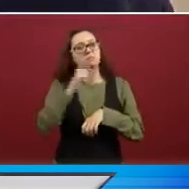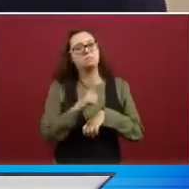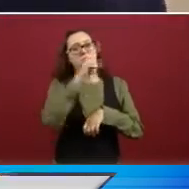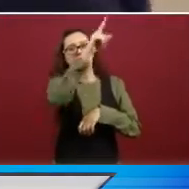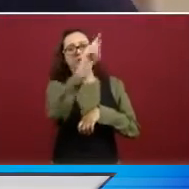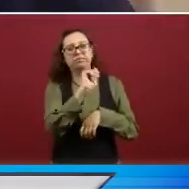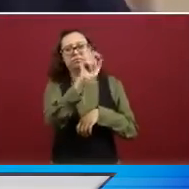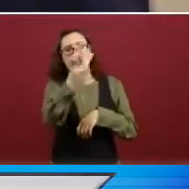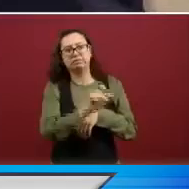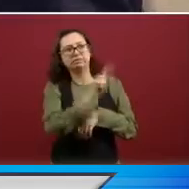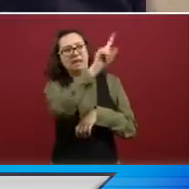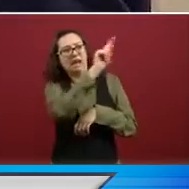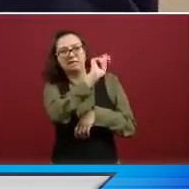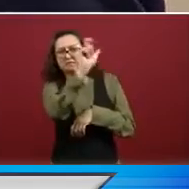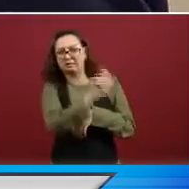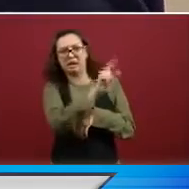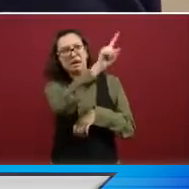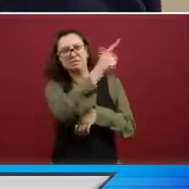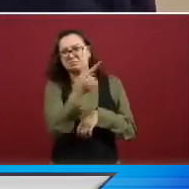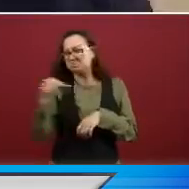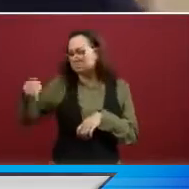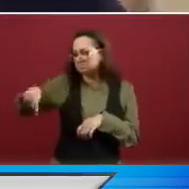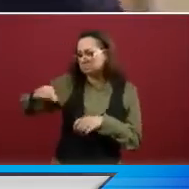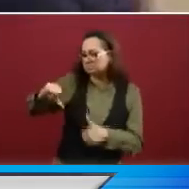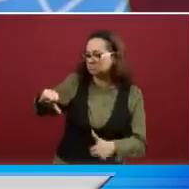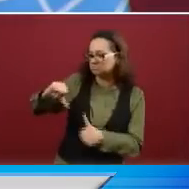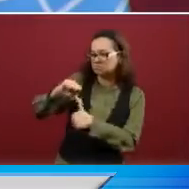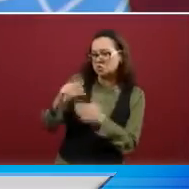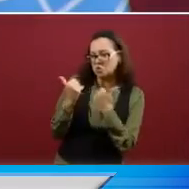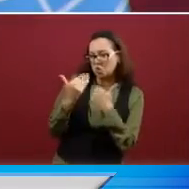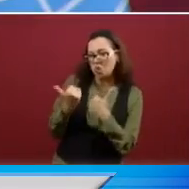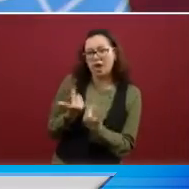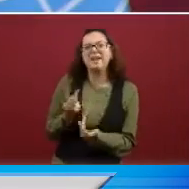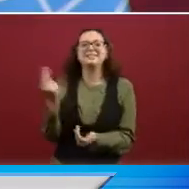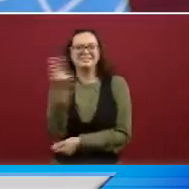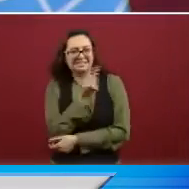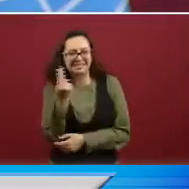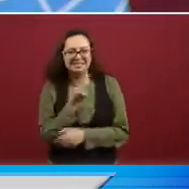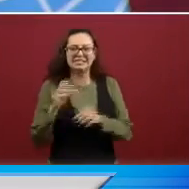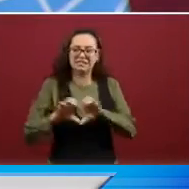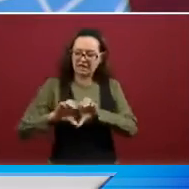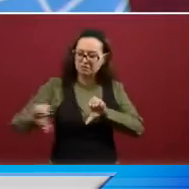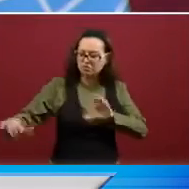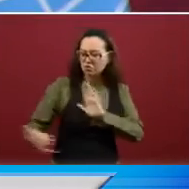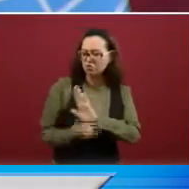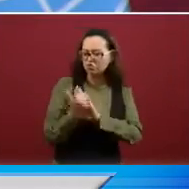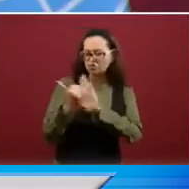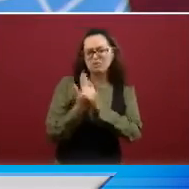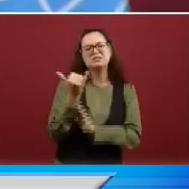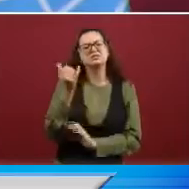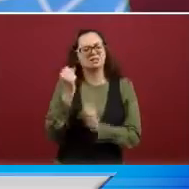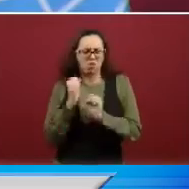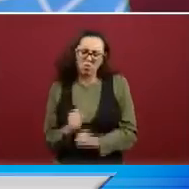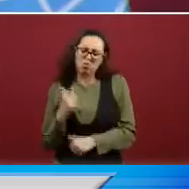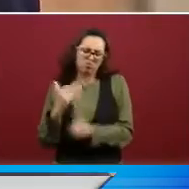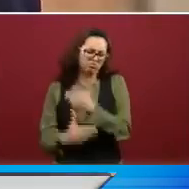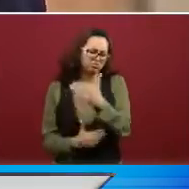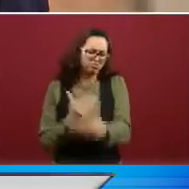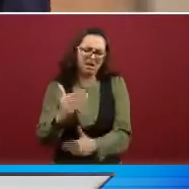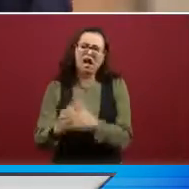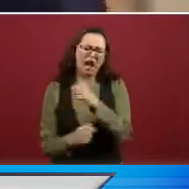1. Inequality, 2. Demographic growth, 3. Droughts and floods, 4. Violence and 5. Salary difference